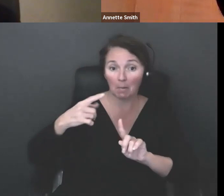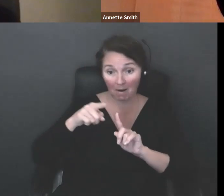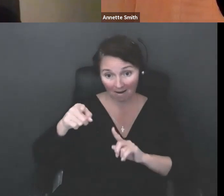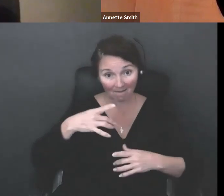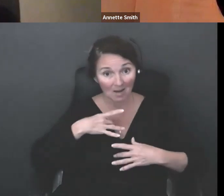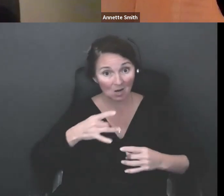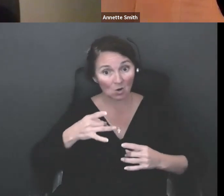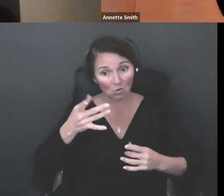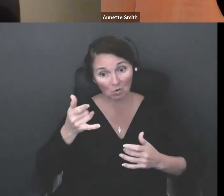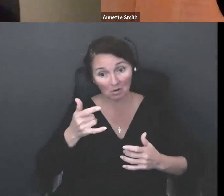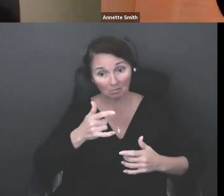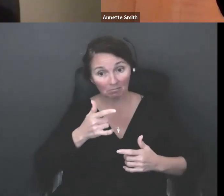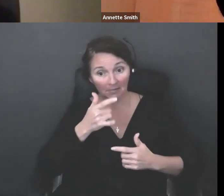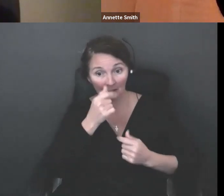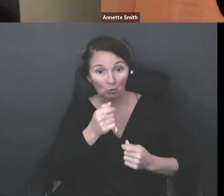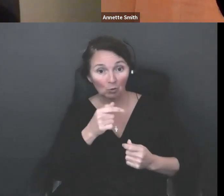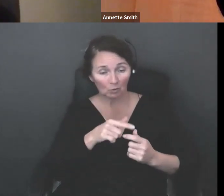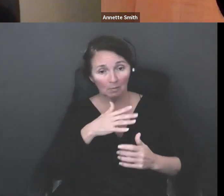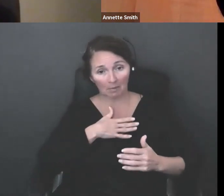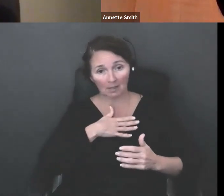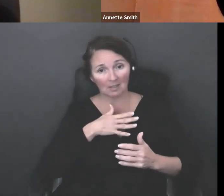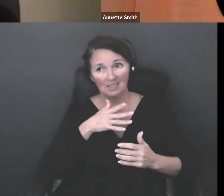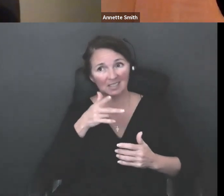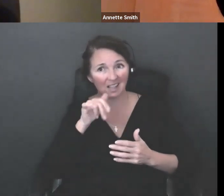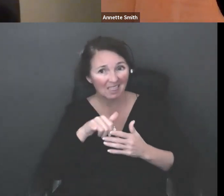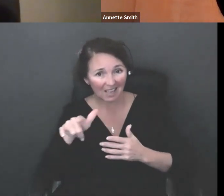reads more like a dissertation, so if